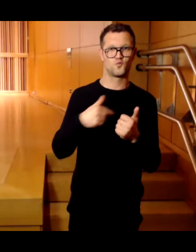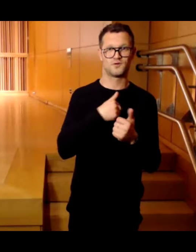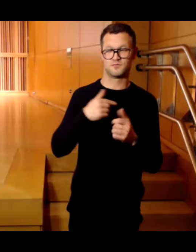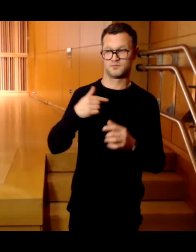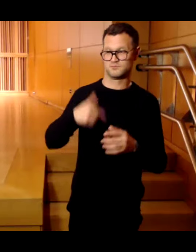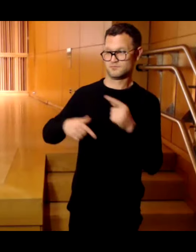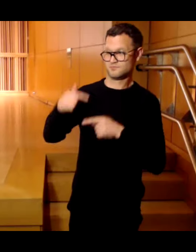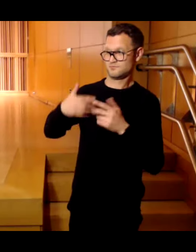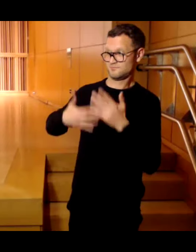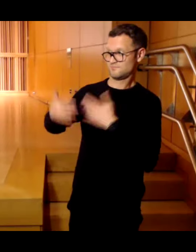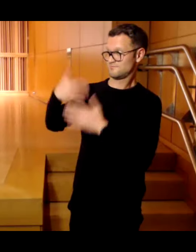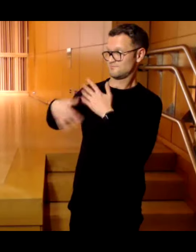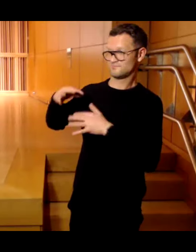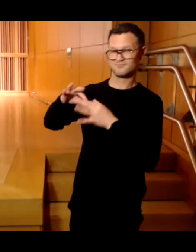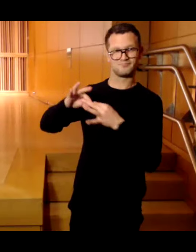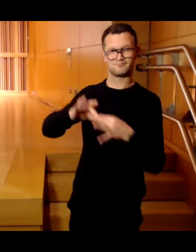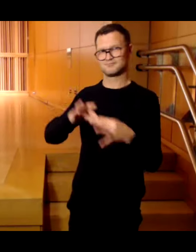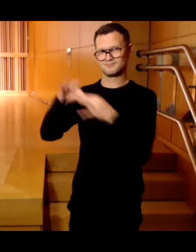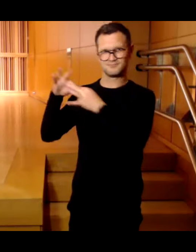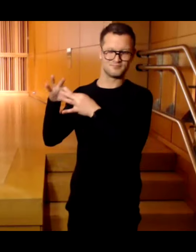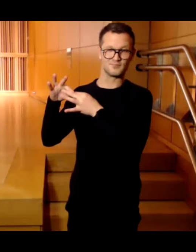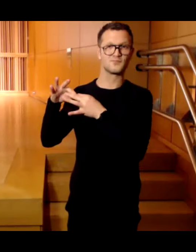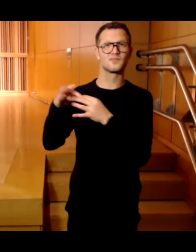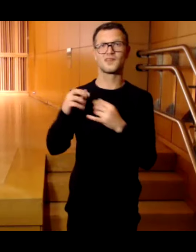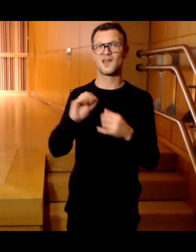Indeed, that our words and actions are always in conversation.